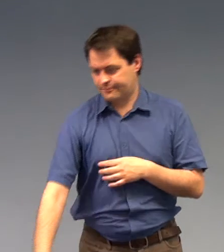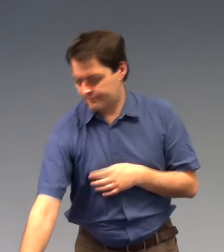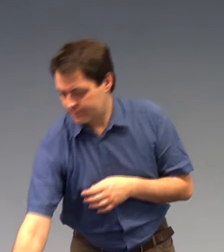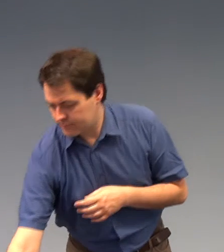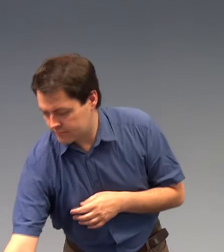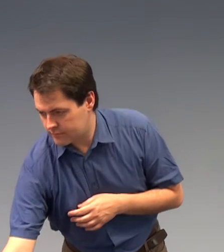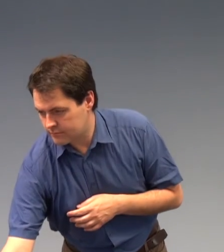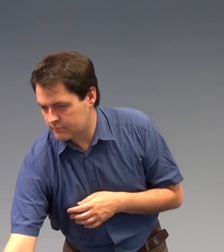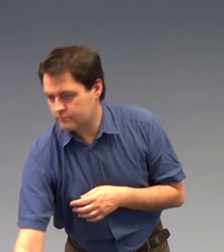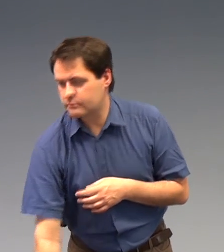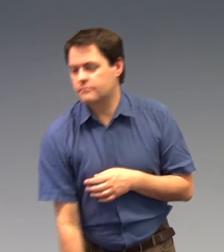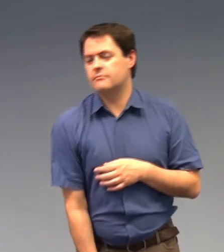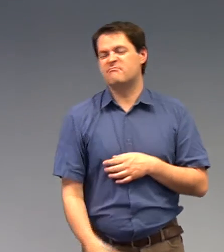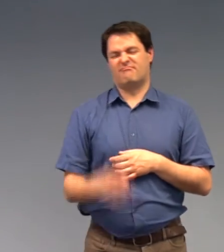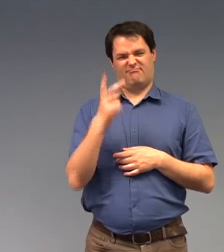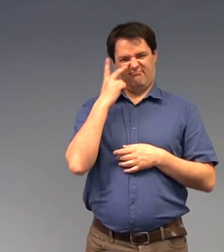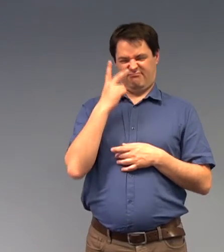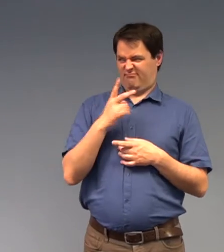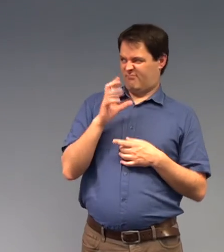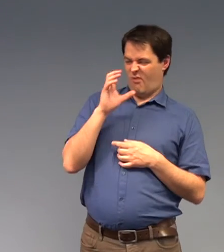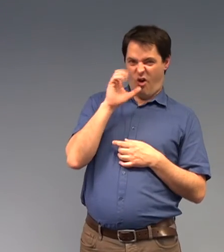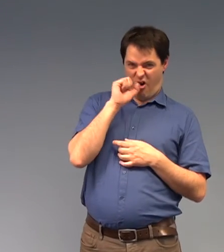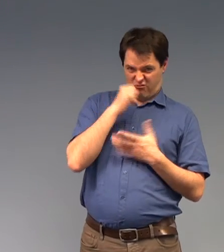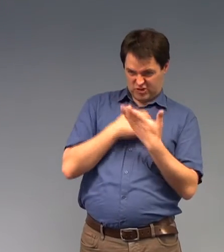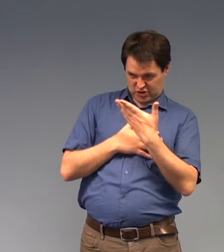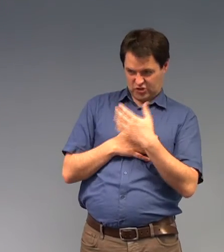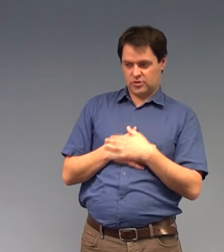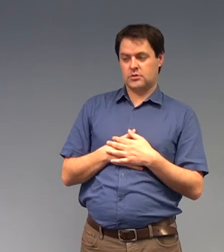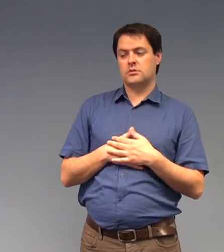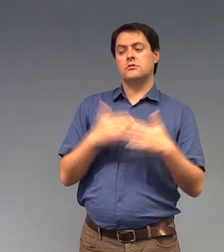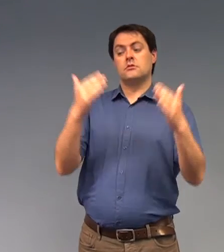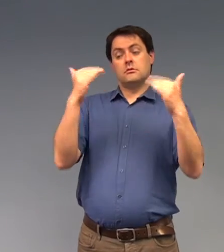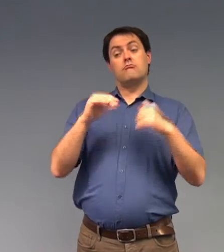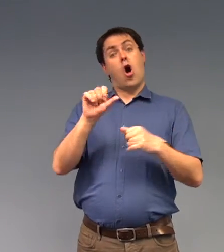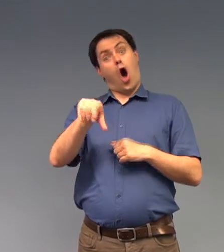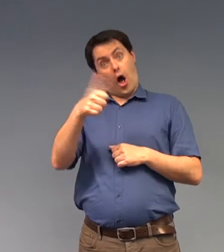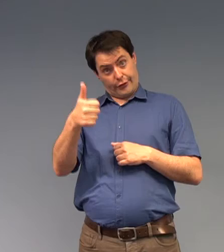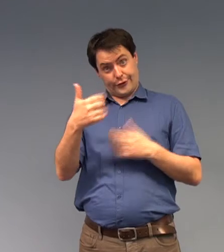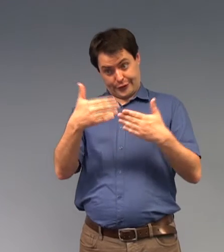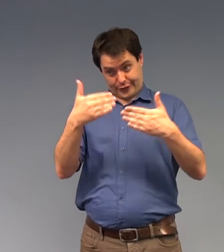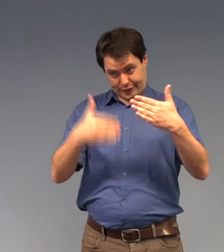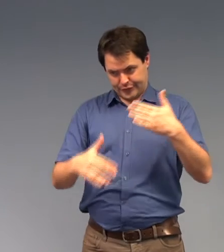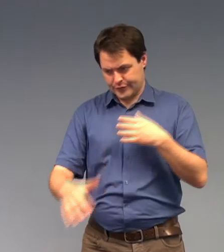We have a "REPORTER" and you can see that highlighted in orange.